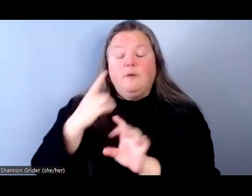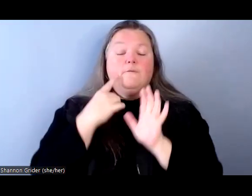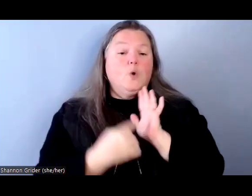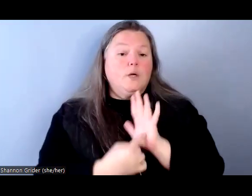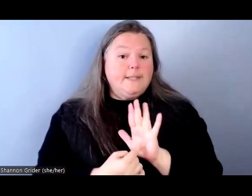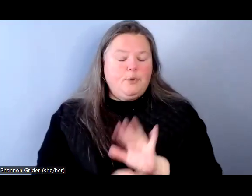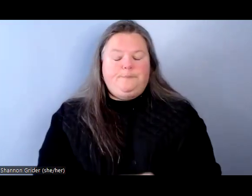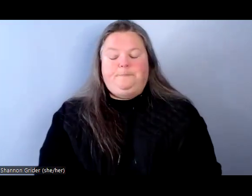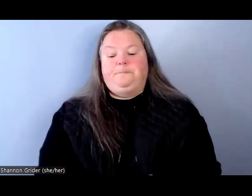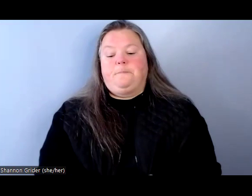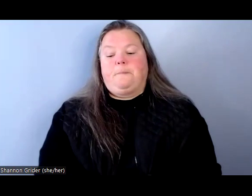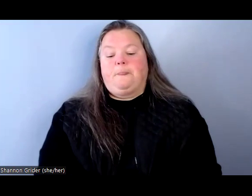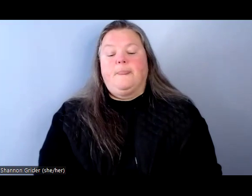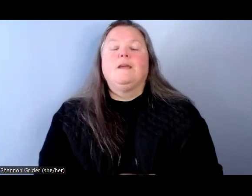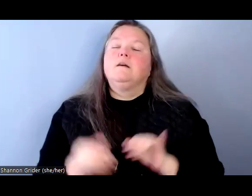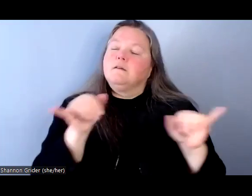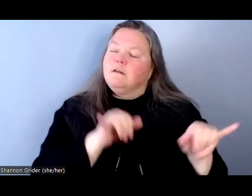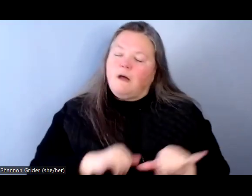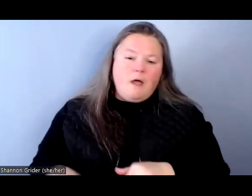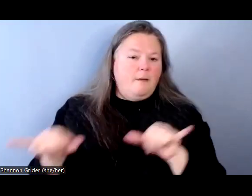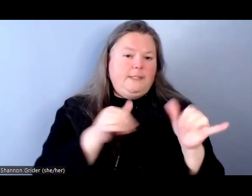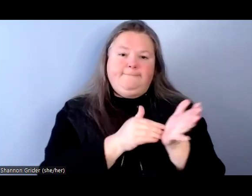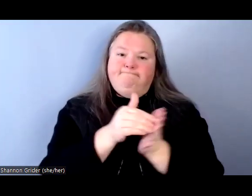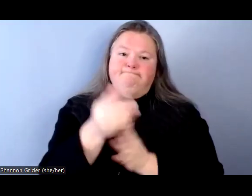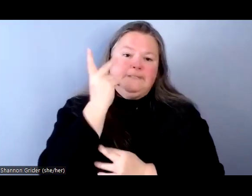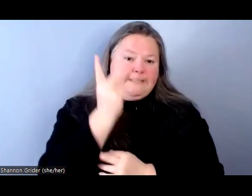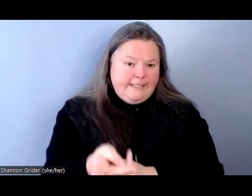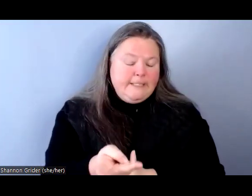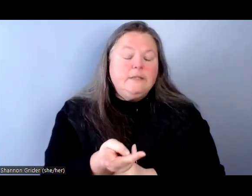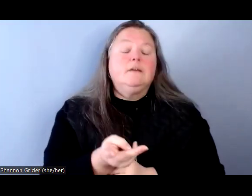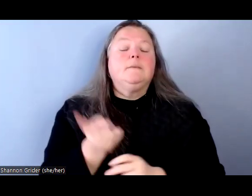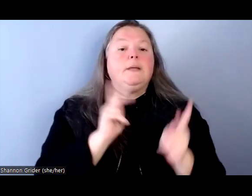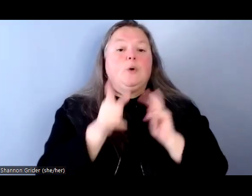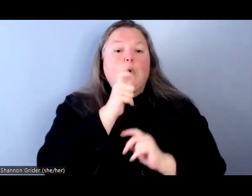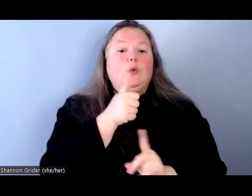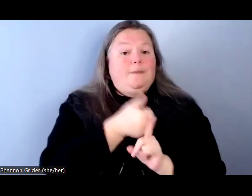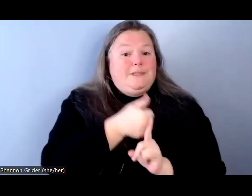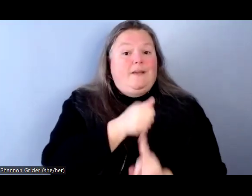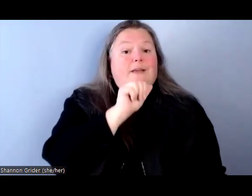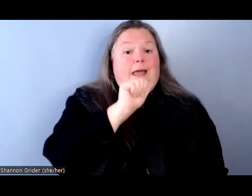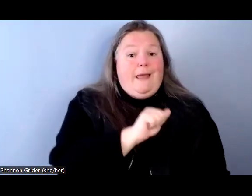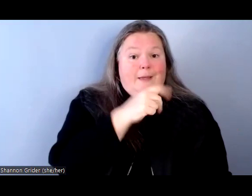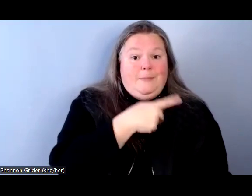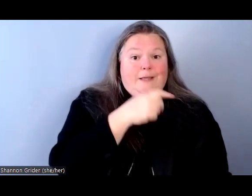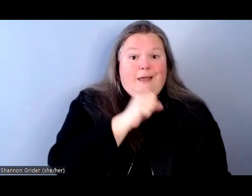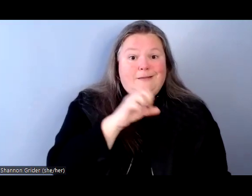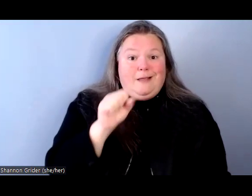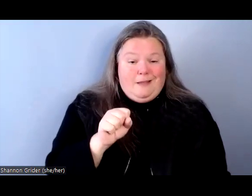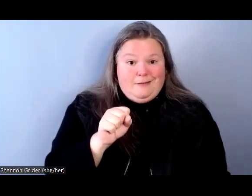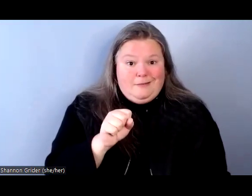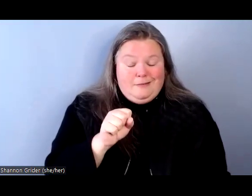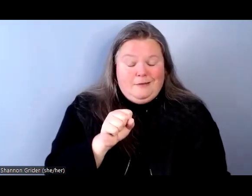For example, I commonly see people that are APSS